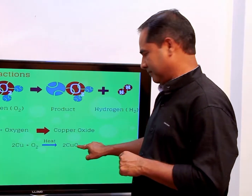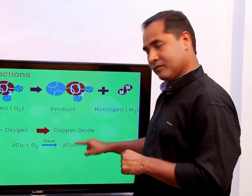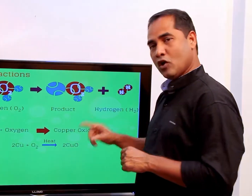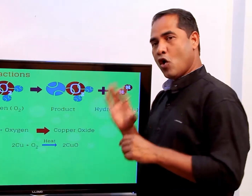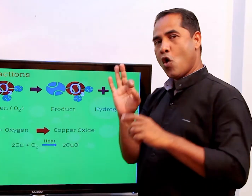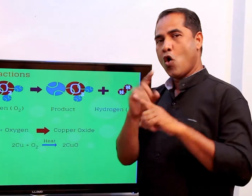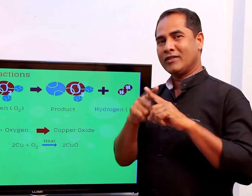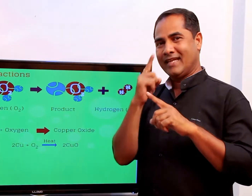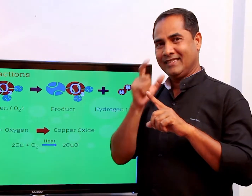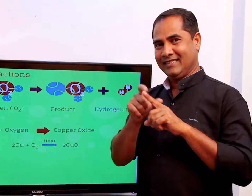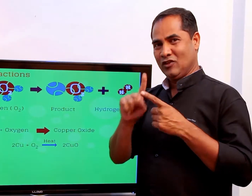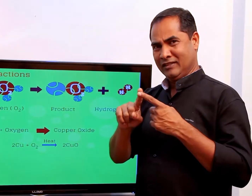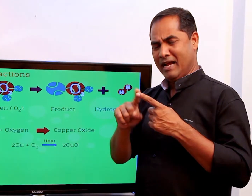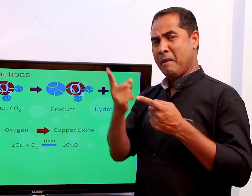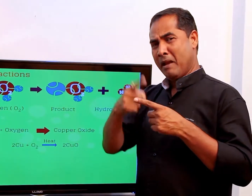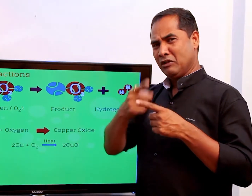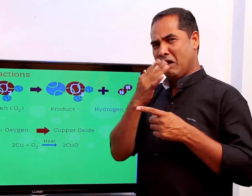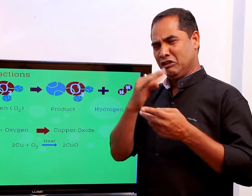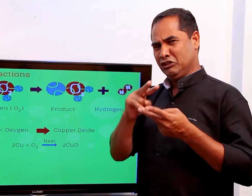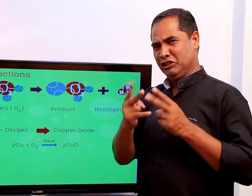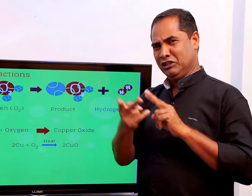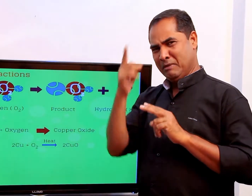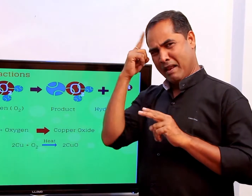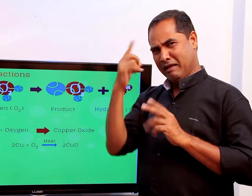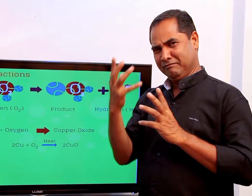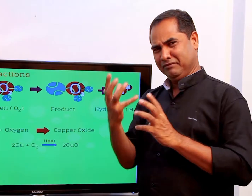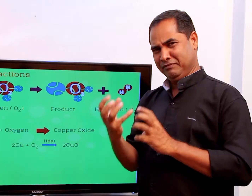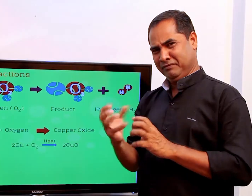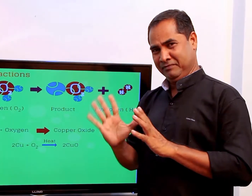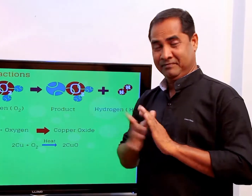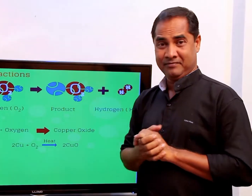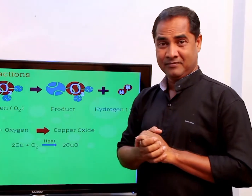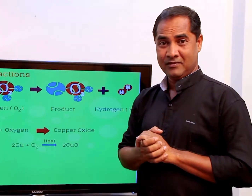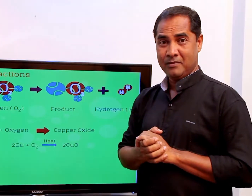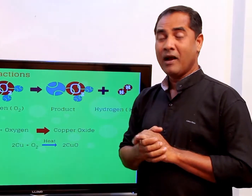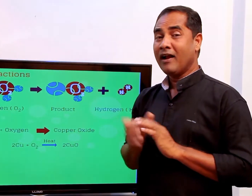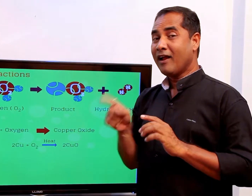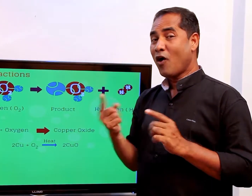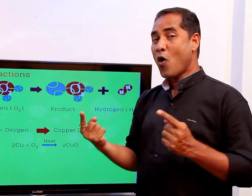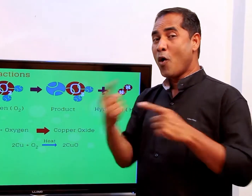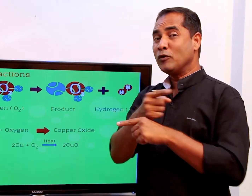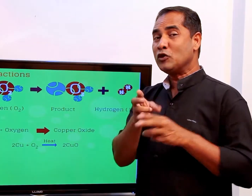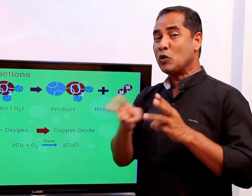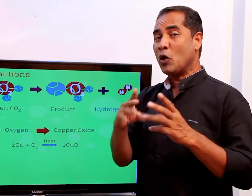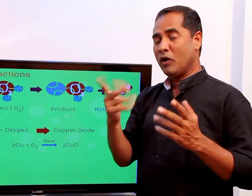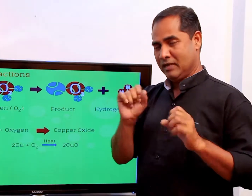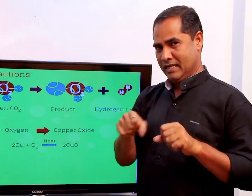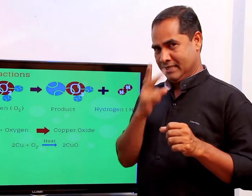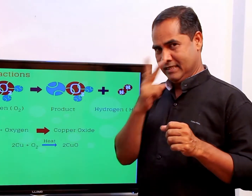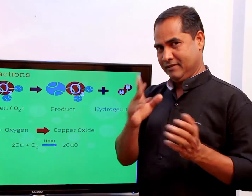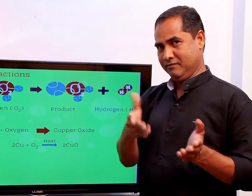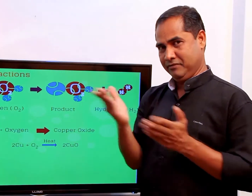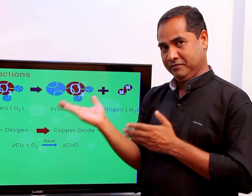gives you to see you o copper oxide and the color has changed to black now the